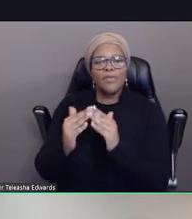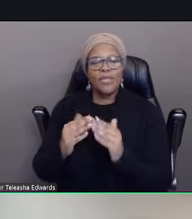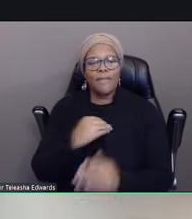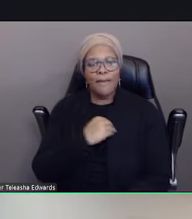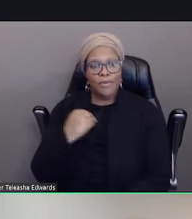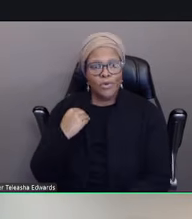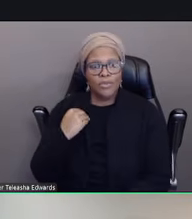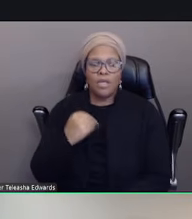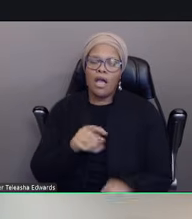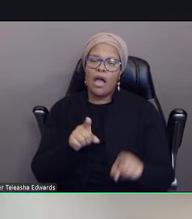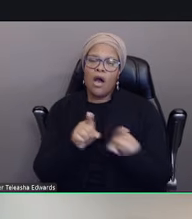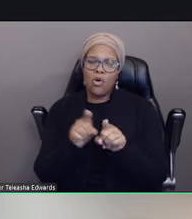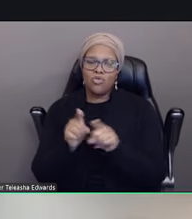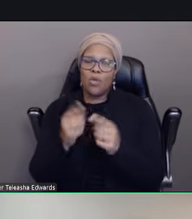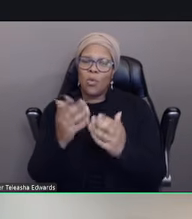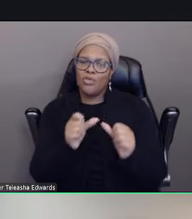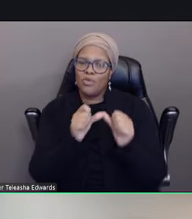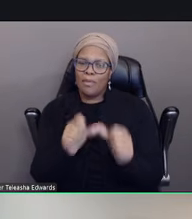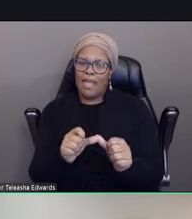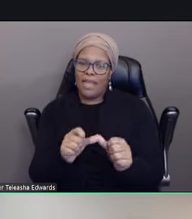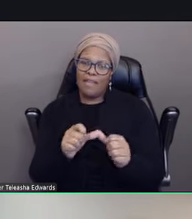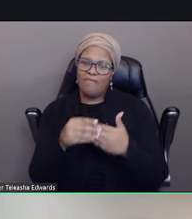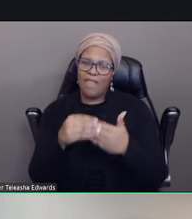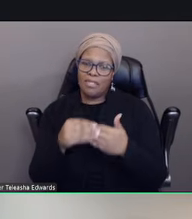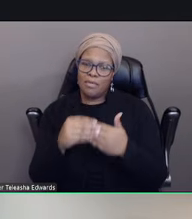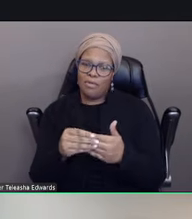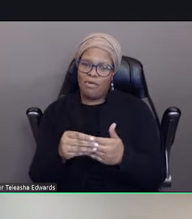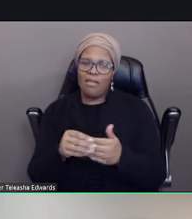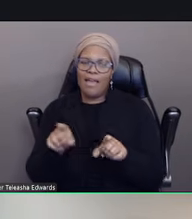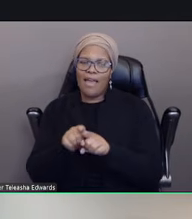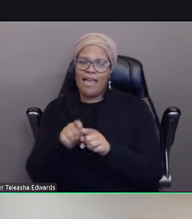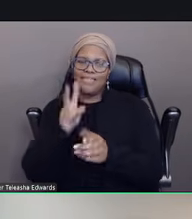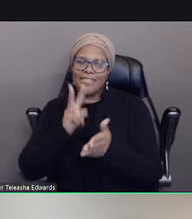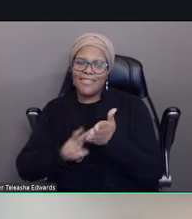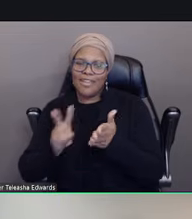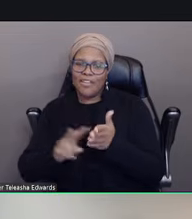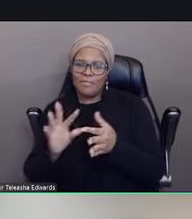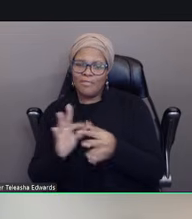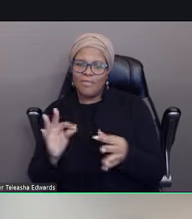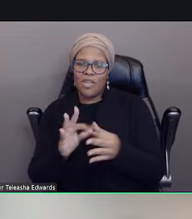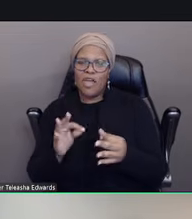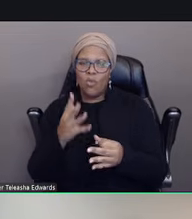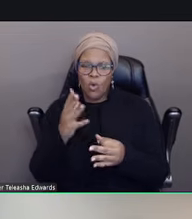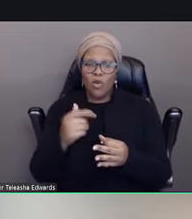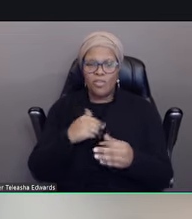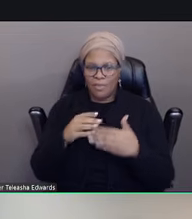flexible and the Secretary said it. We want to be agile and iterate as time goes on. And finally,